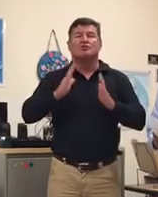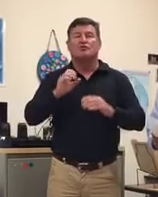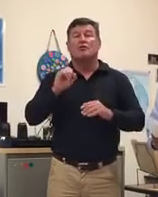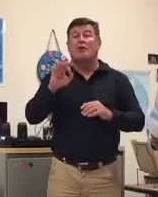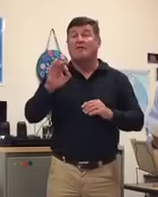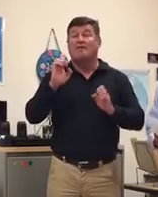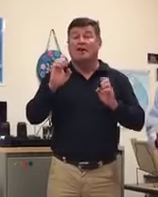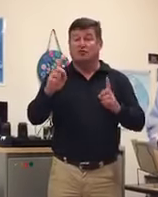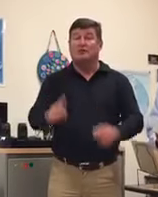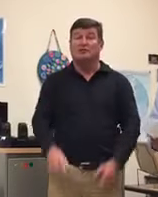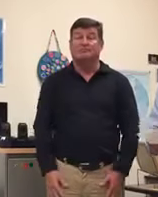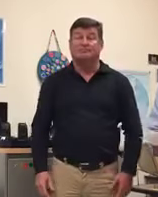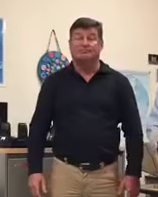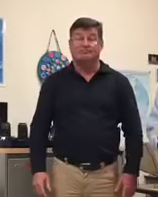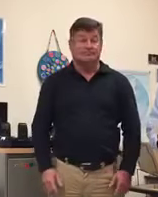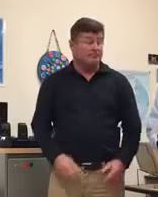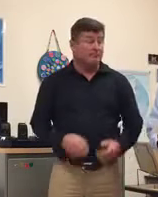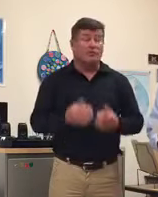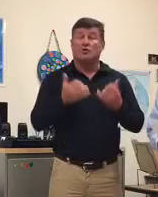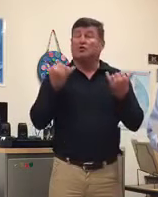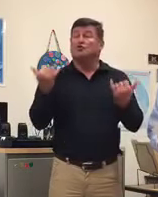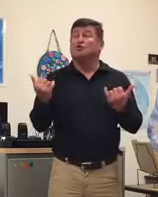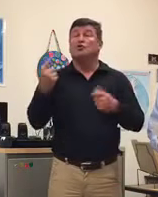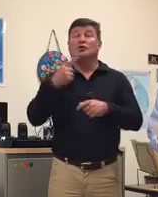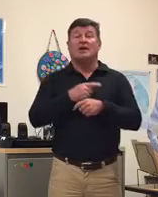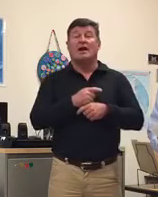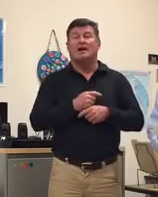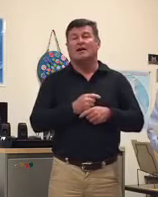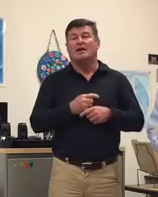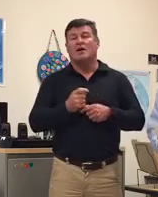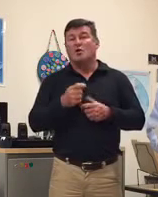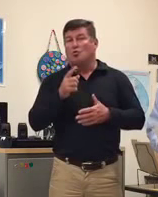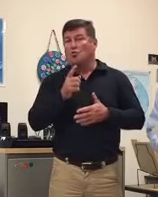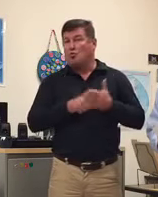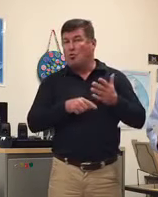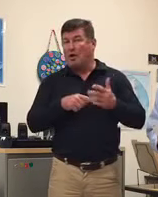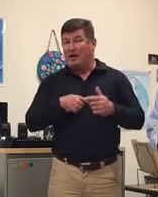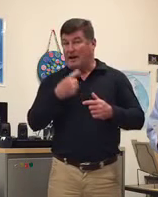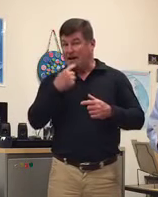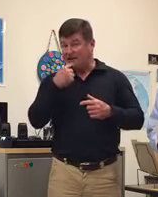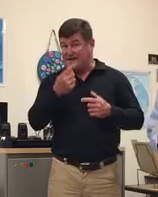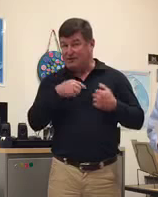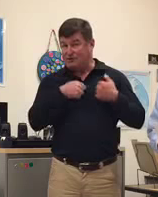an appeal to the commissioner of education. So in today's presentation I have quickly